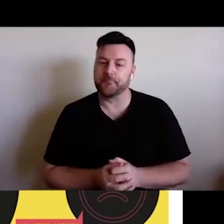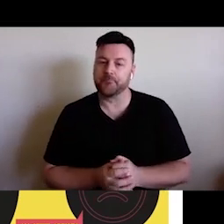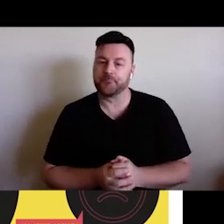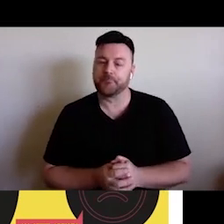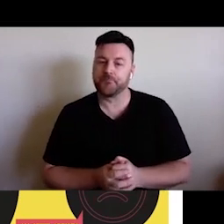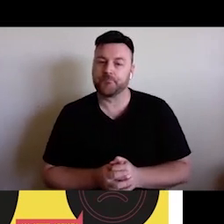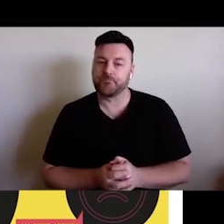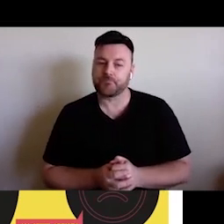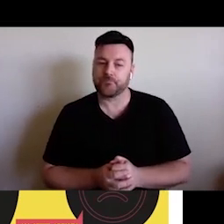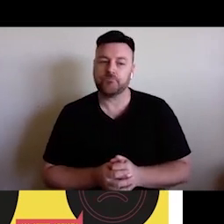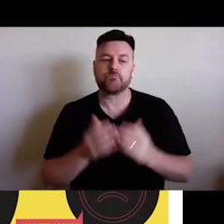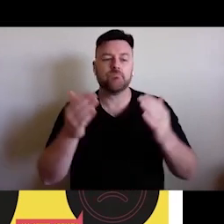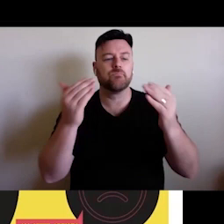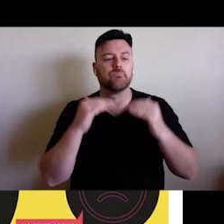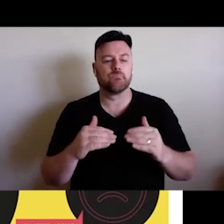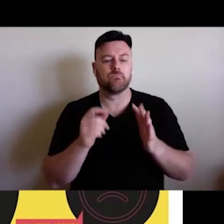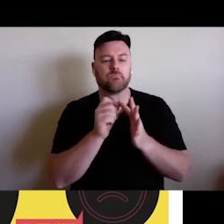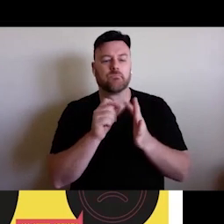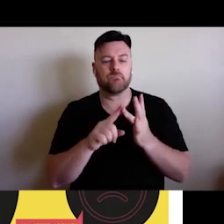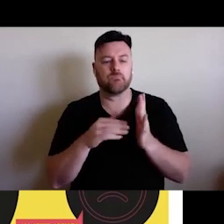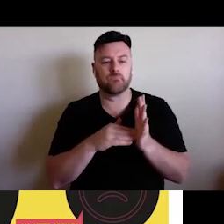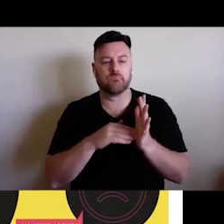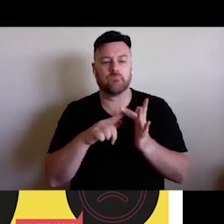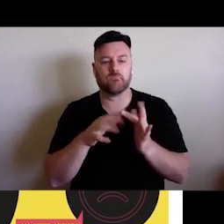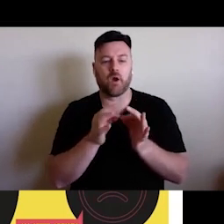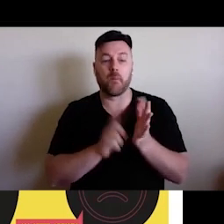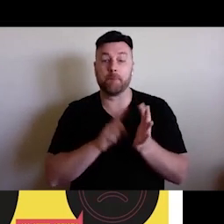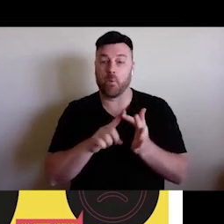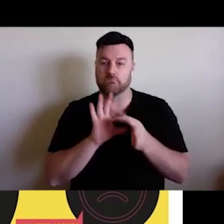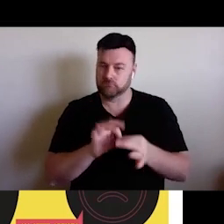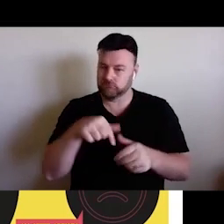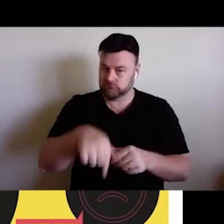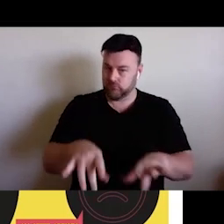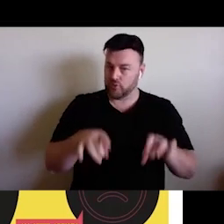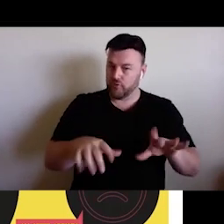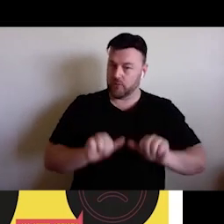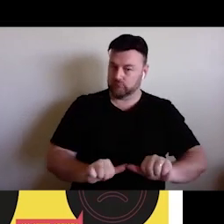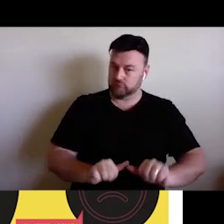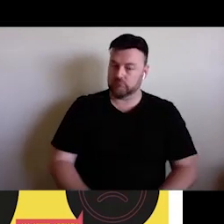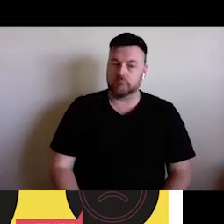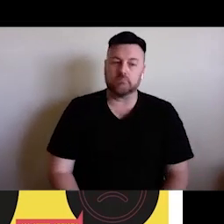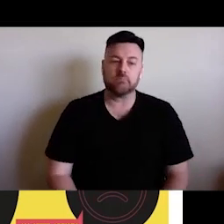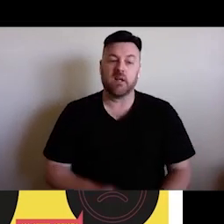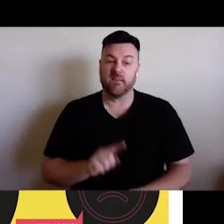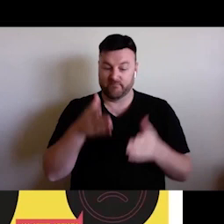Pozible, an Australian example. It's specifically focused really around creative products as well. And about $76 million has been raised on that